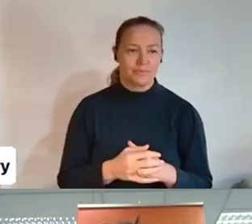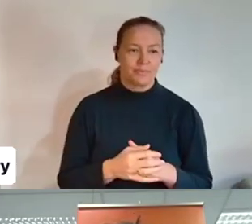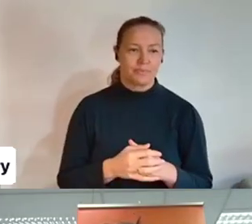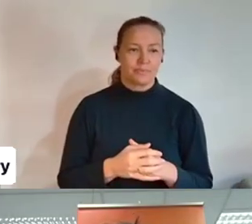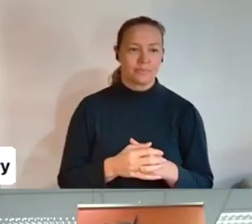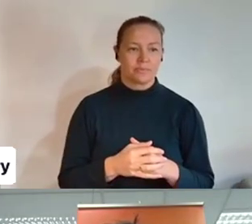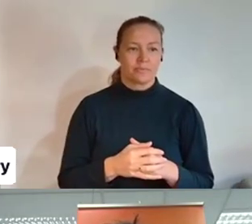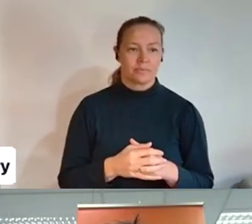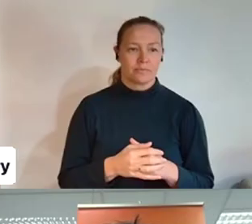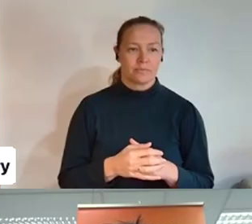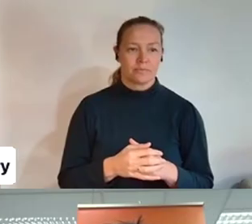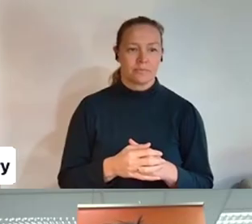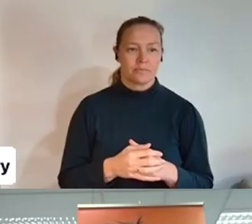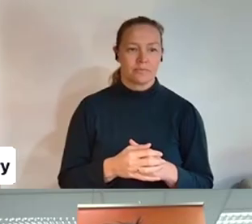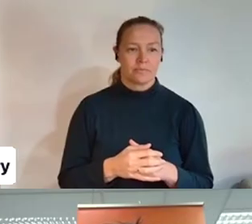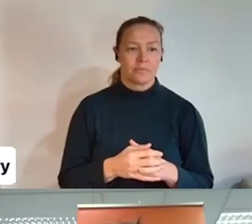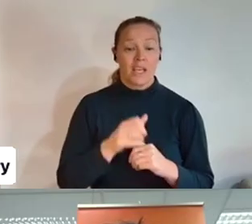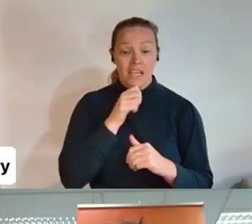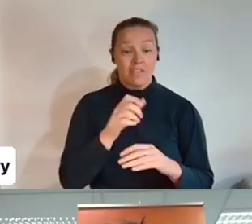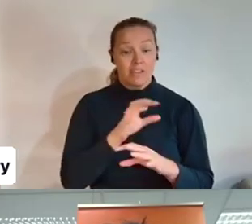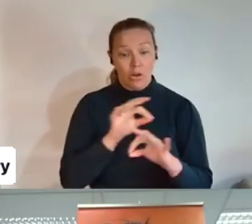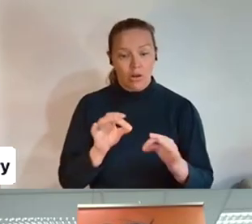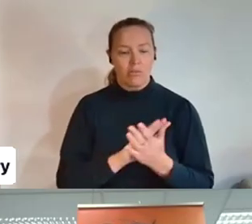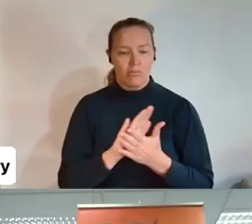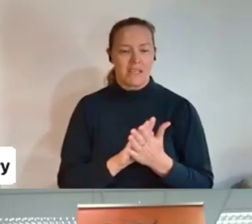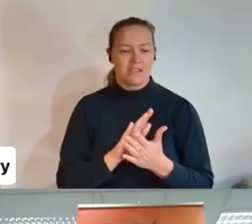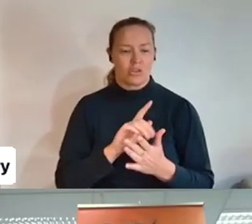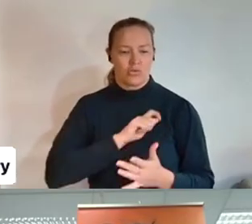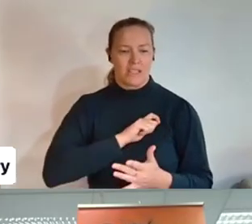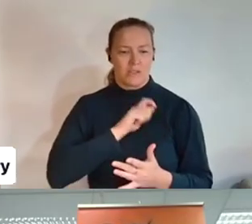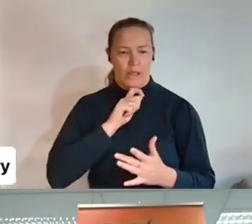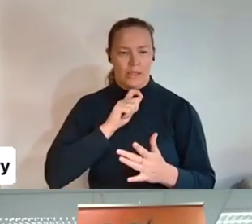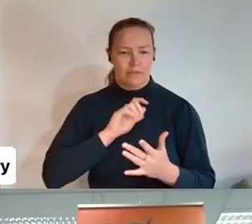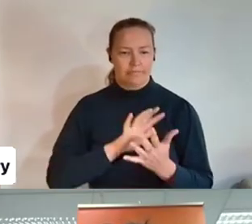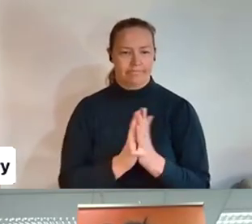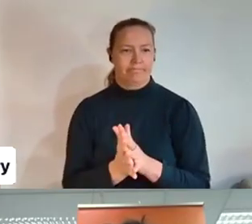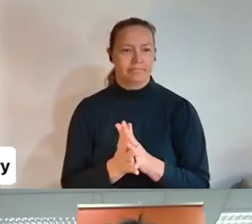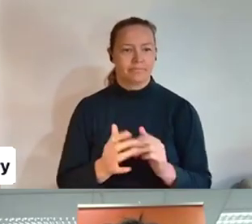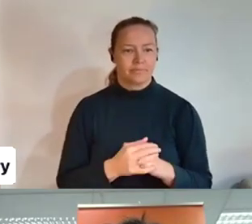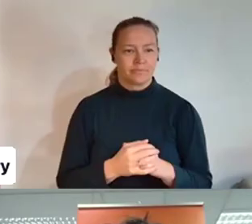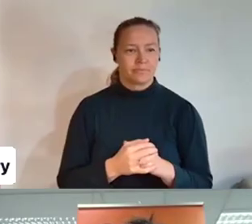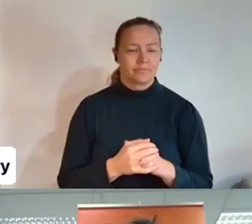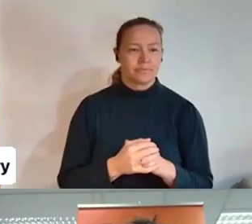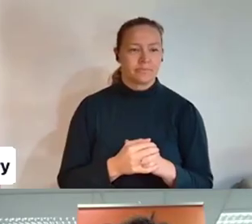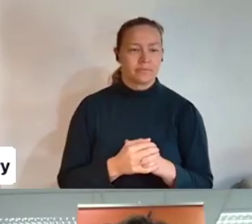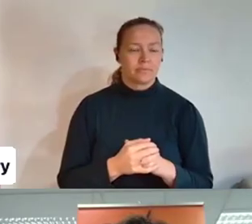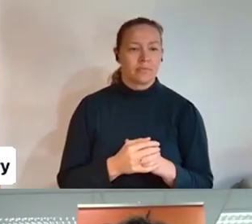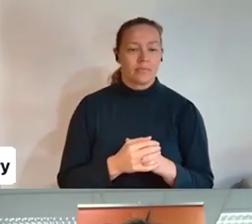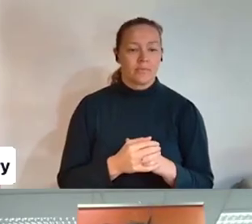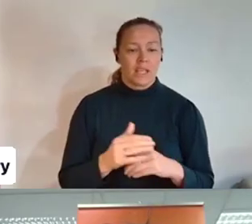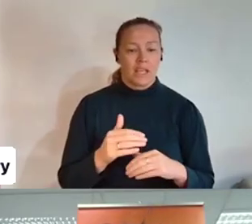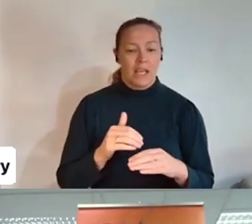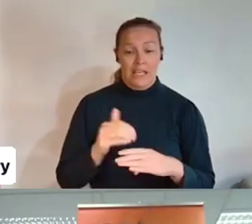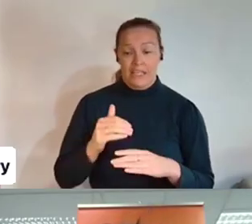trust will be impacted. We have worked over many election cycles to provide accessible election